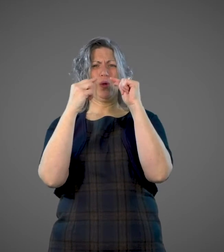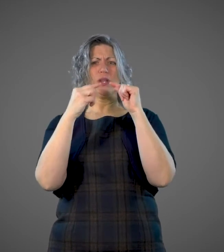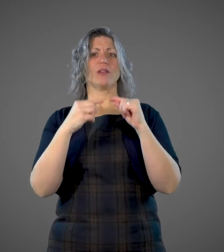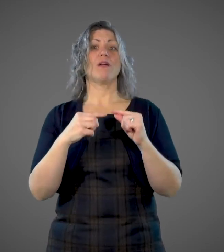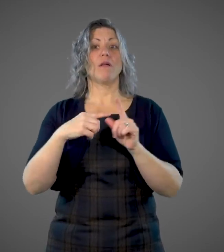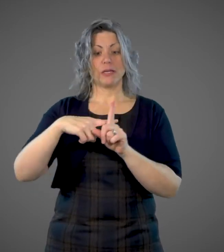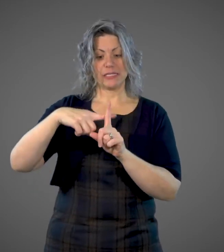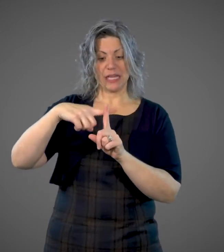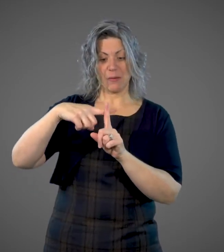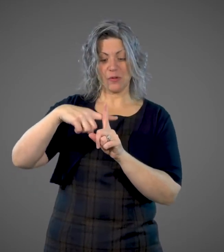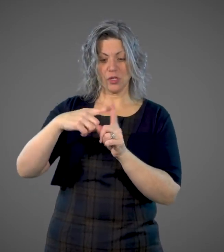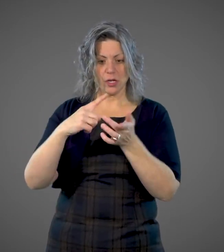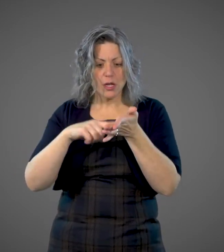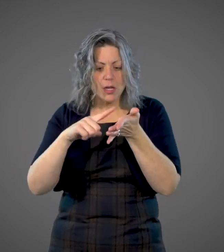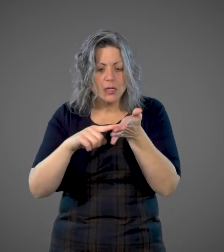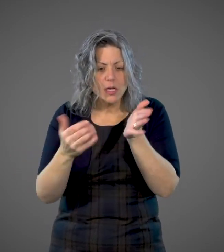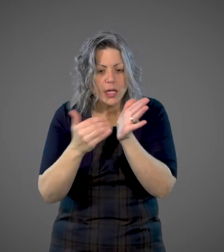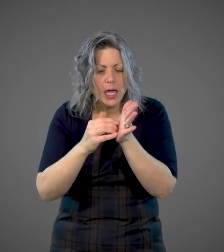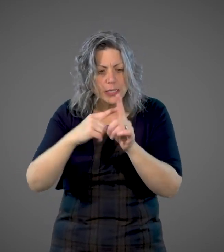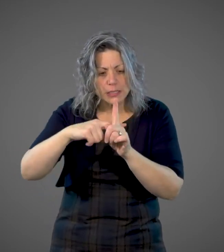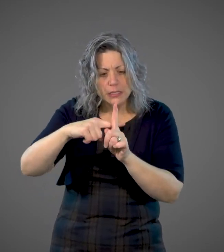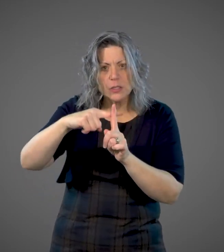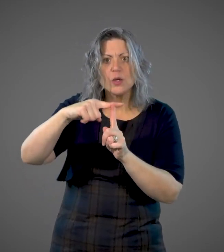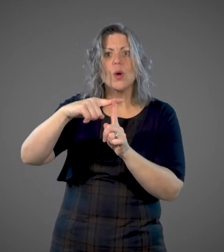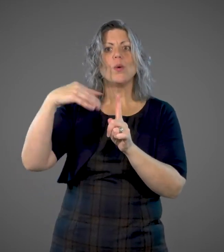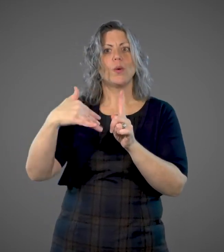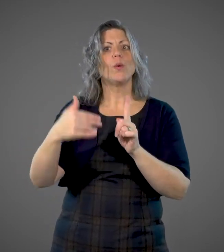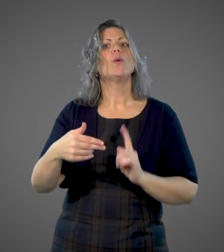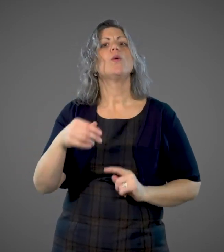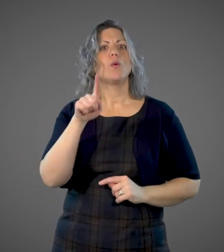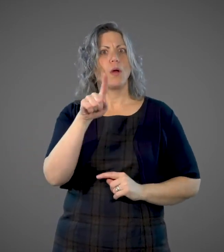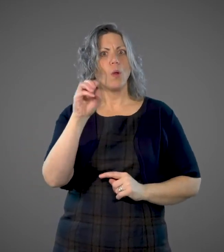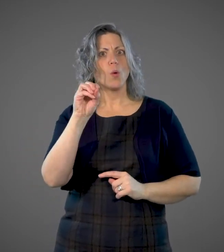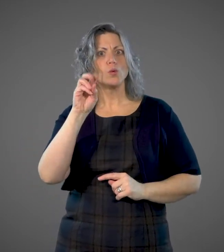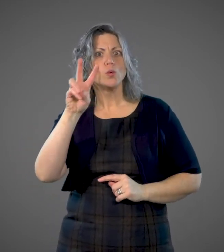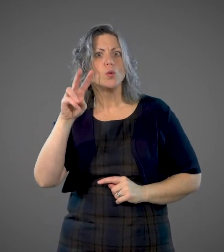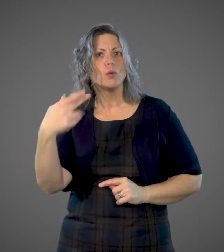If any of this is happening to you take your temperature again.